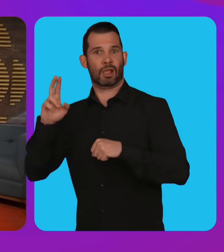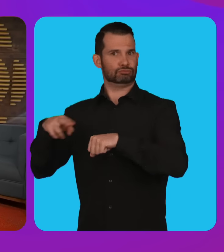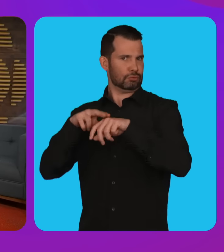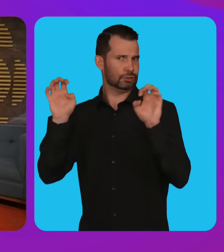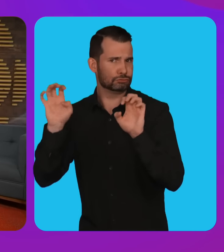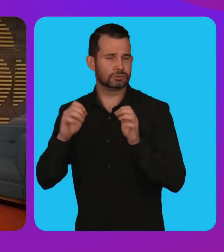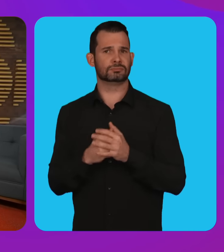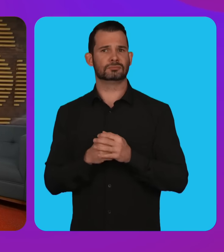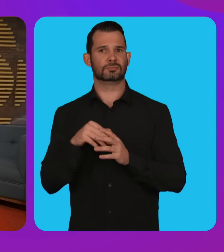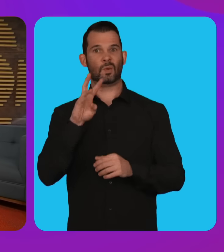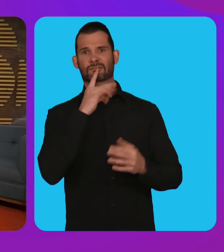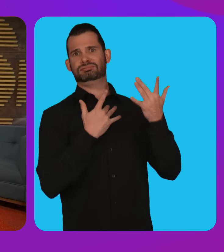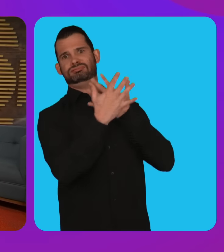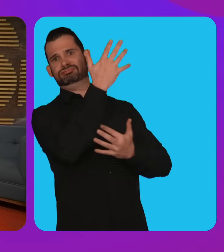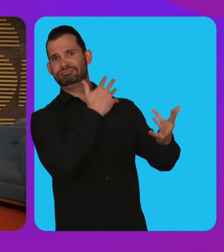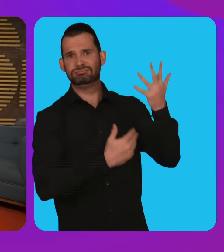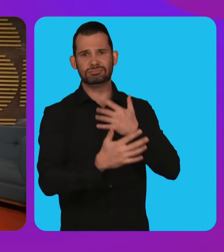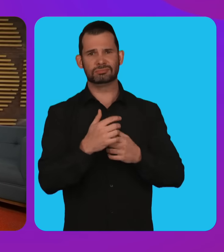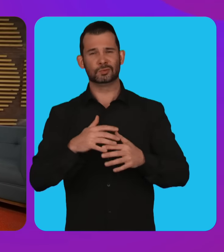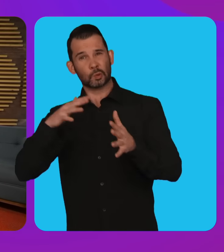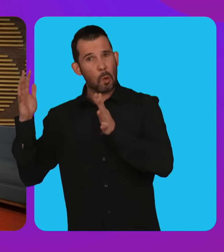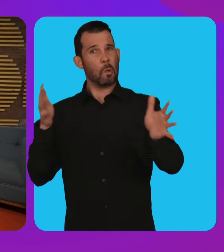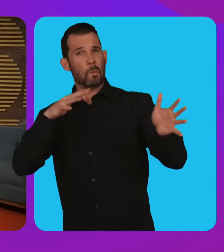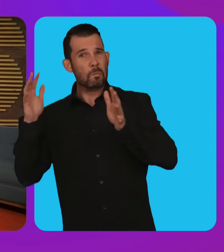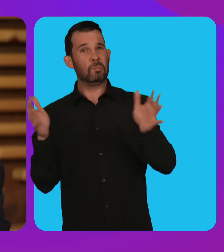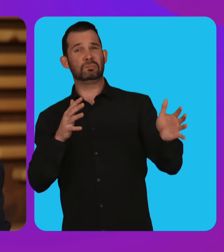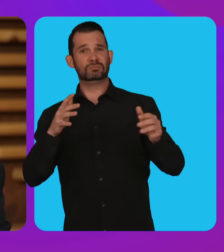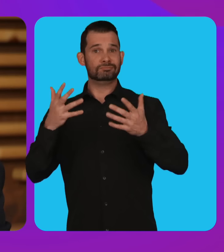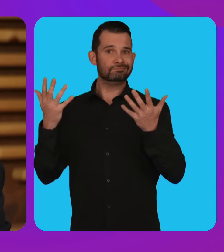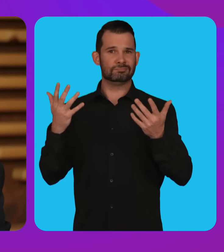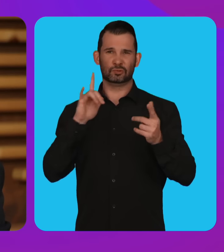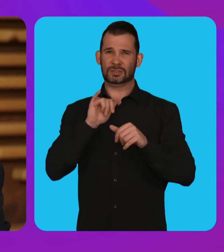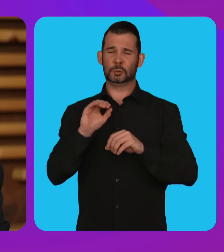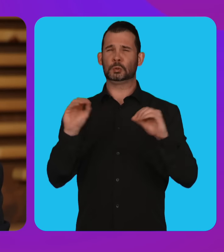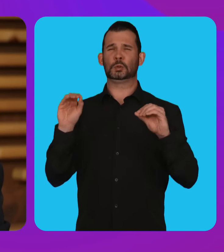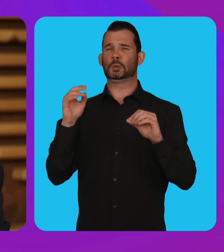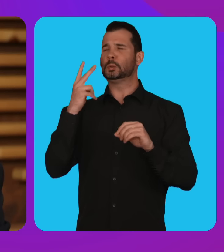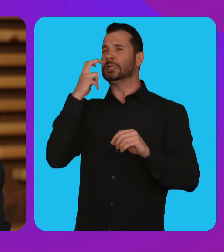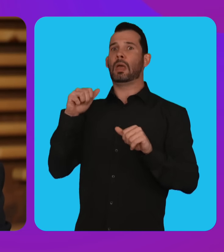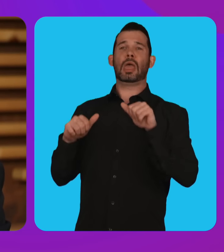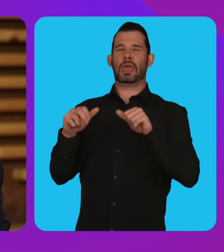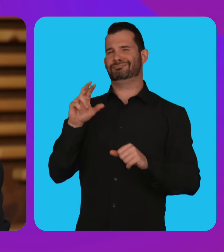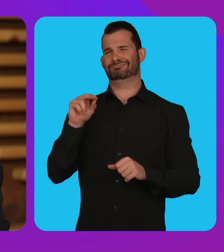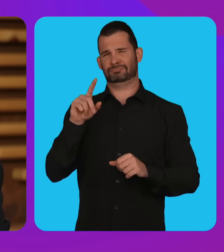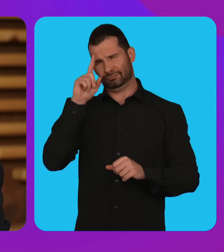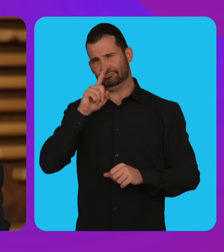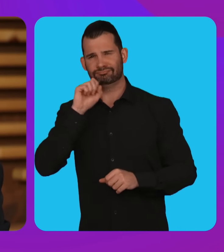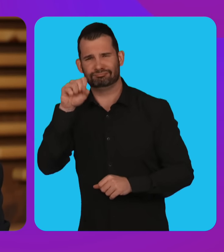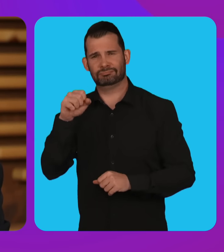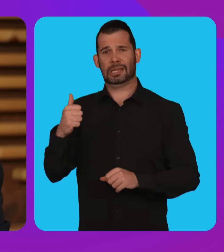There are also national emergencies, wildfires, storms.